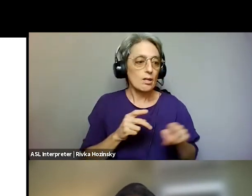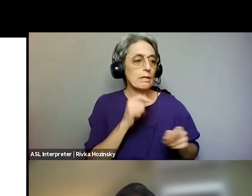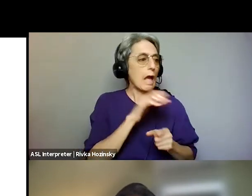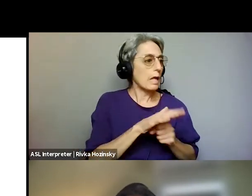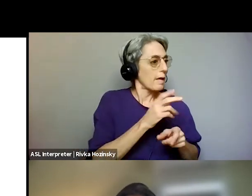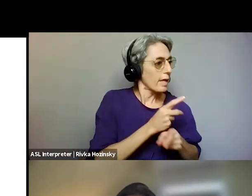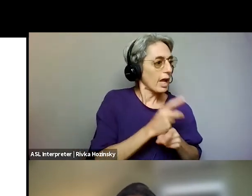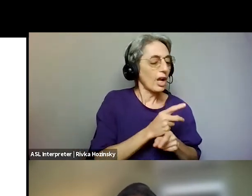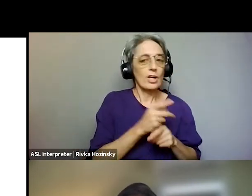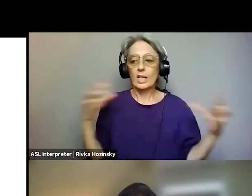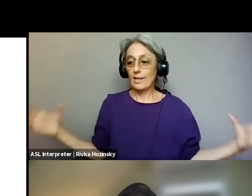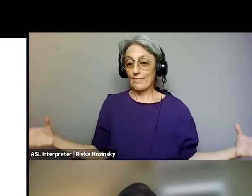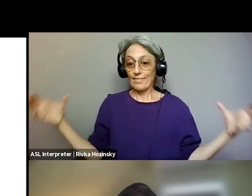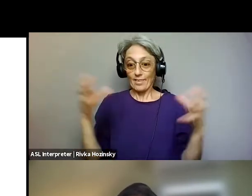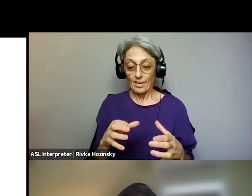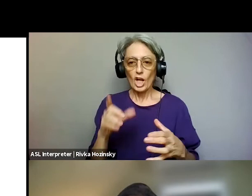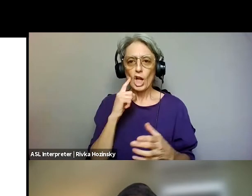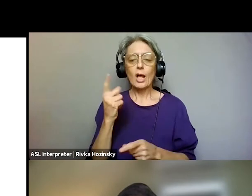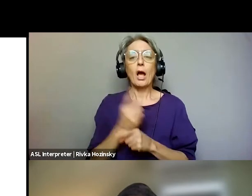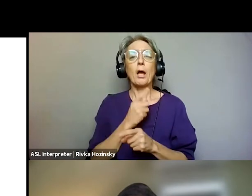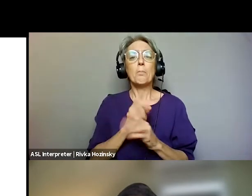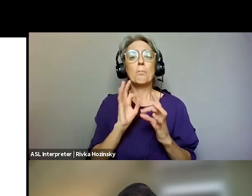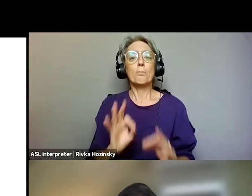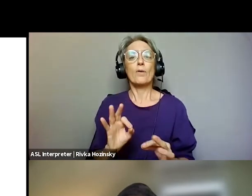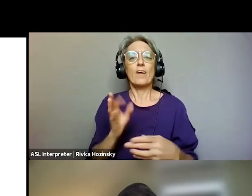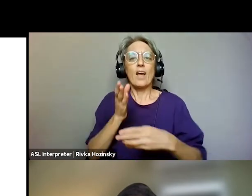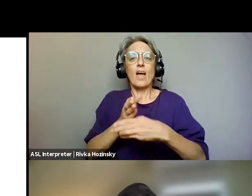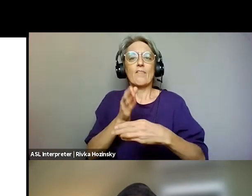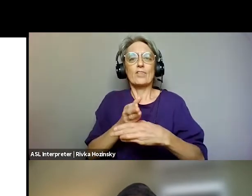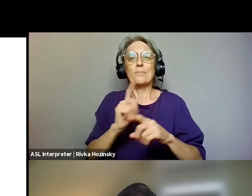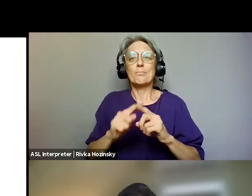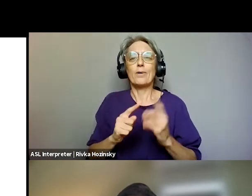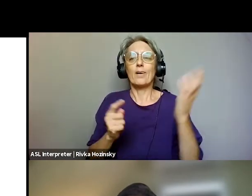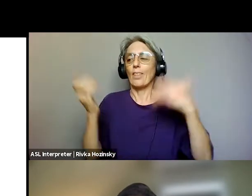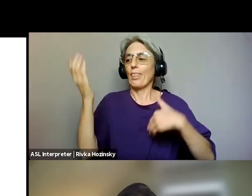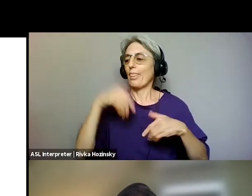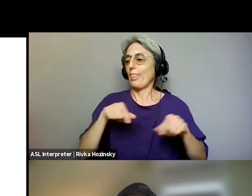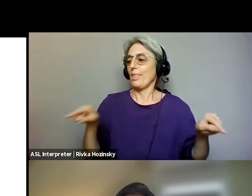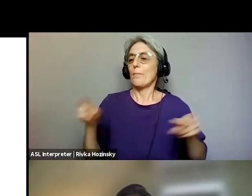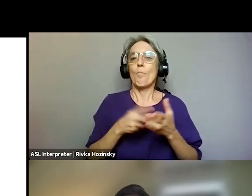getting the appropriate amount of care and you're missing problems on both ends right.